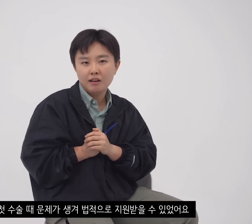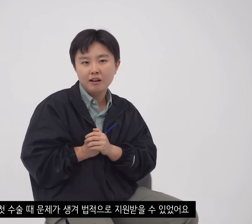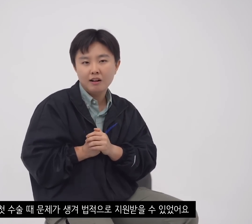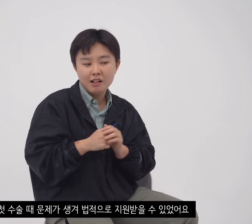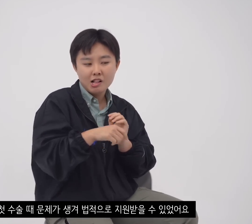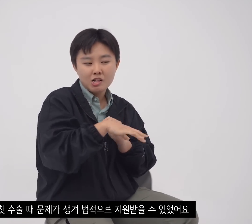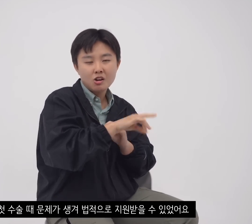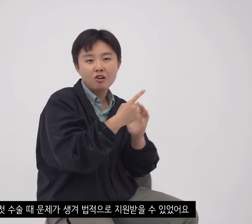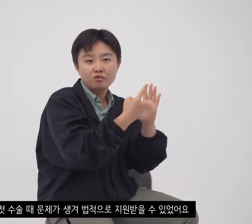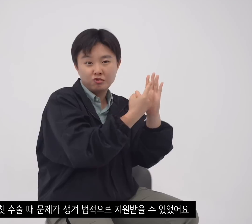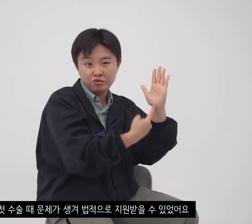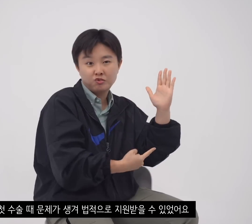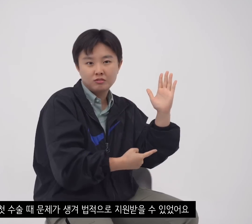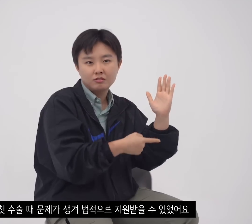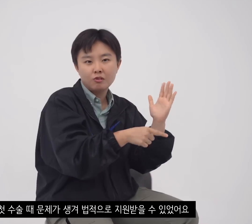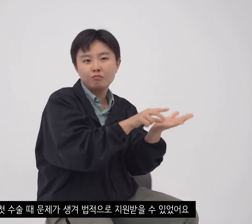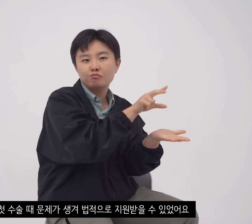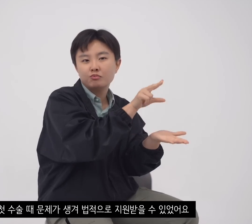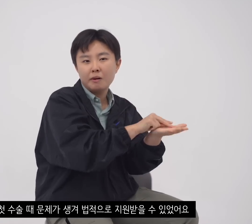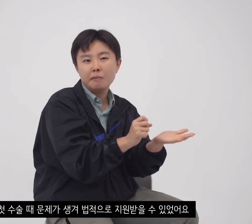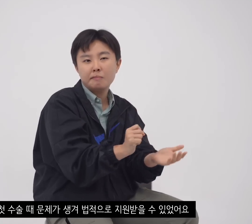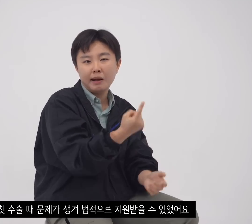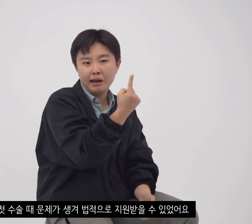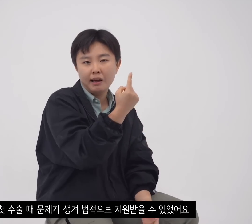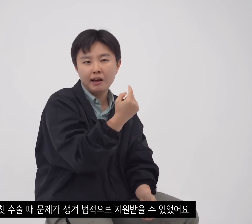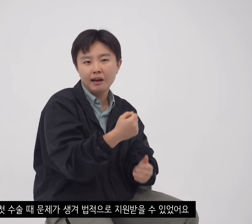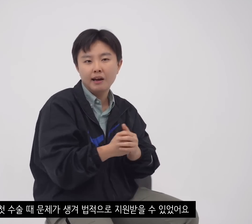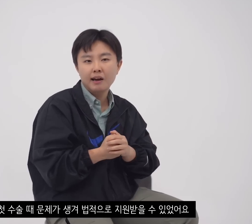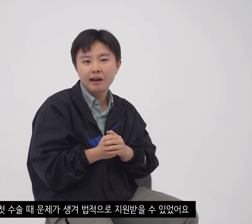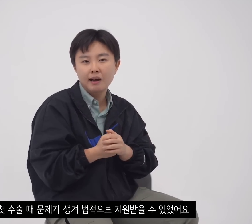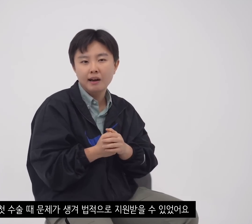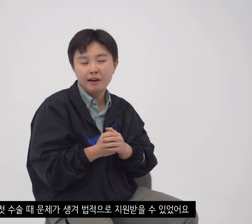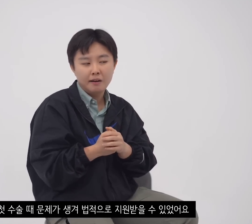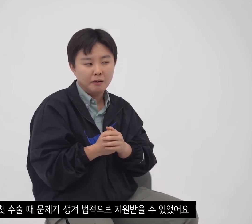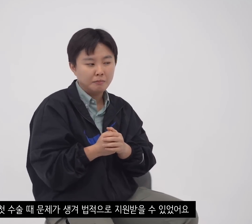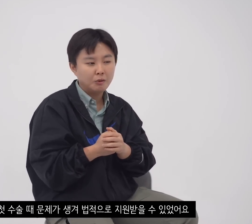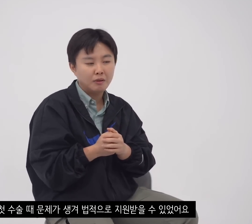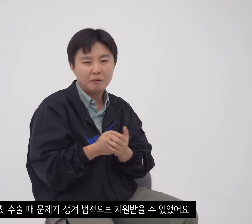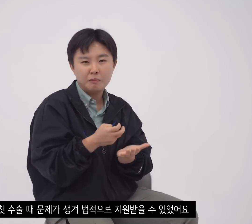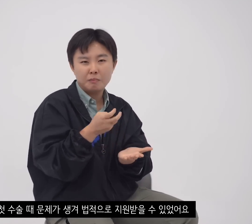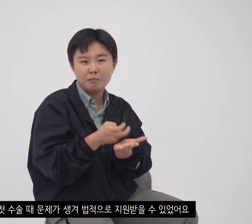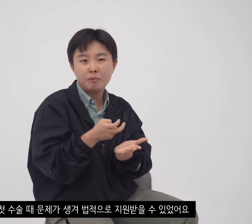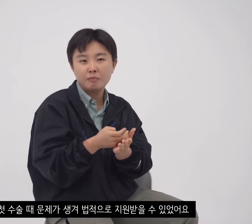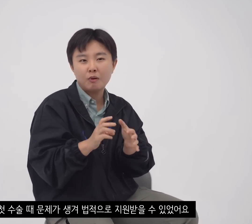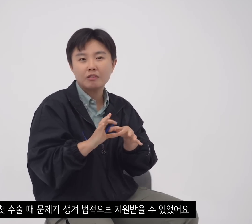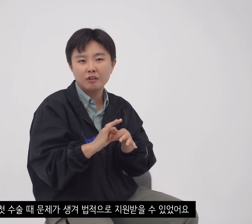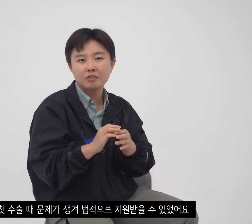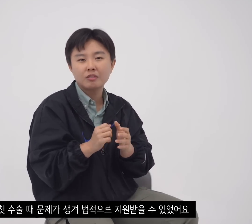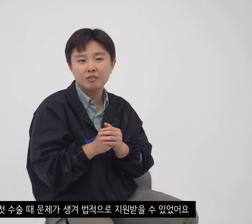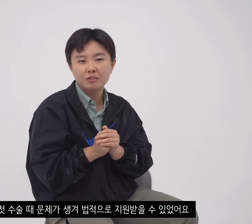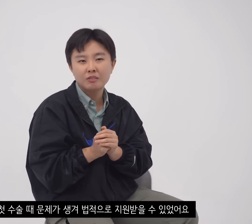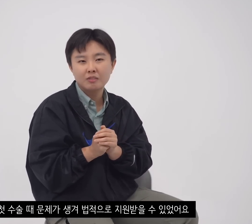I had a problem during my first surgery, so I was able to get legal support.